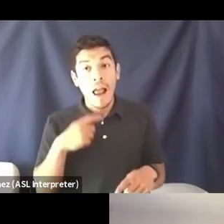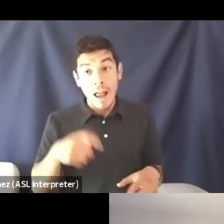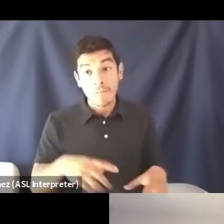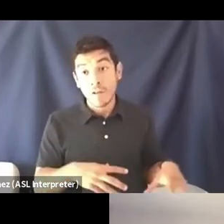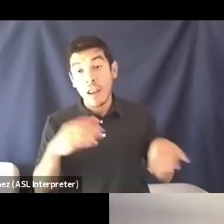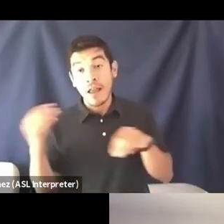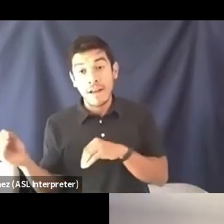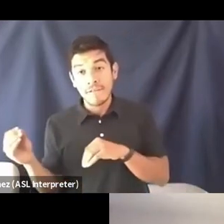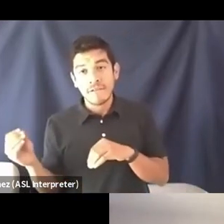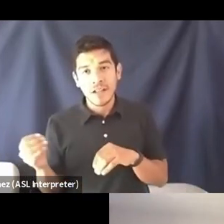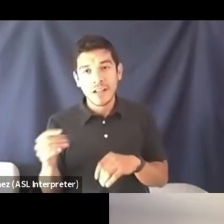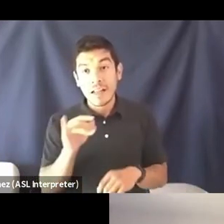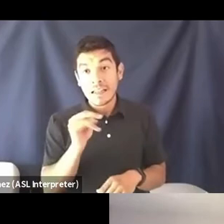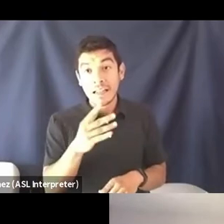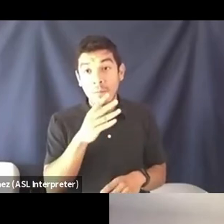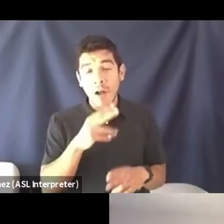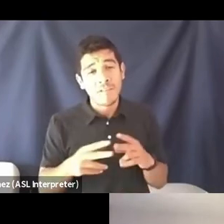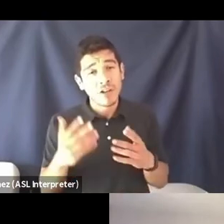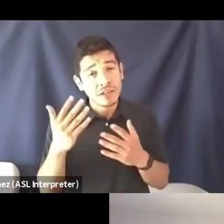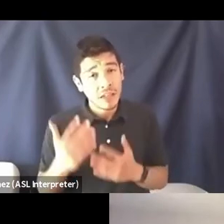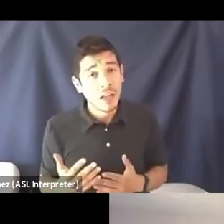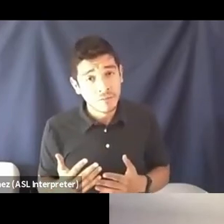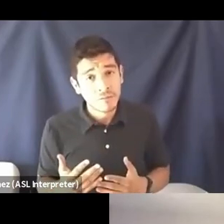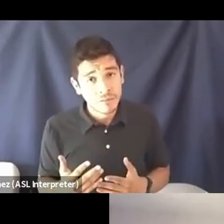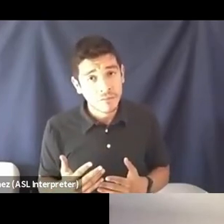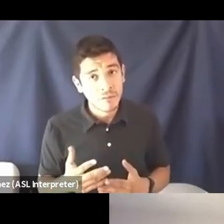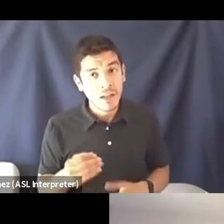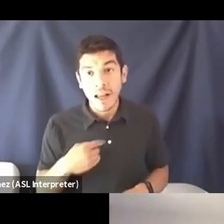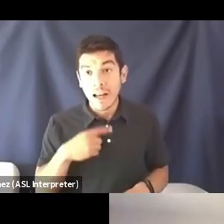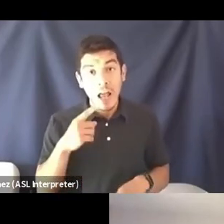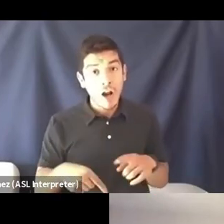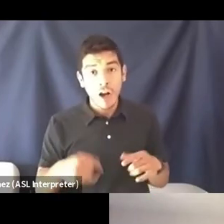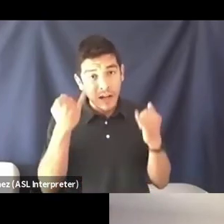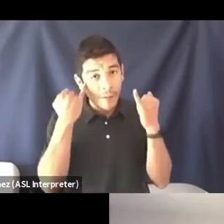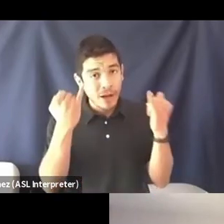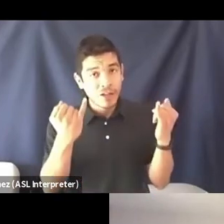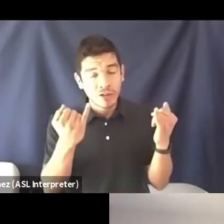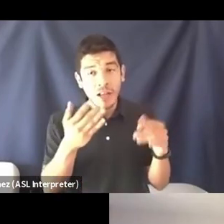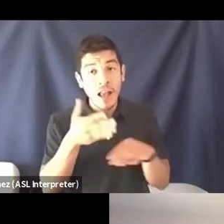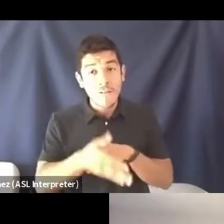Yingying's mom was really sad. And I just couldn't imagine after I left,